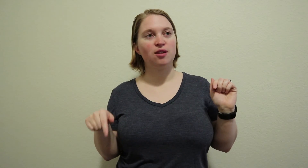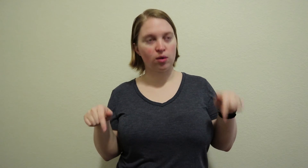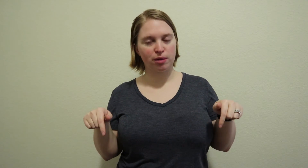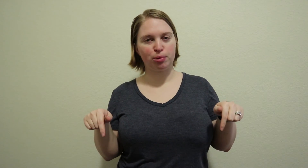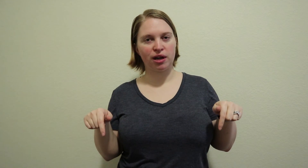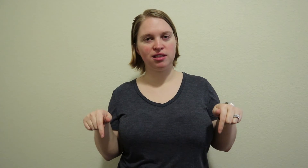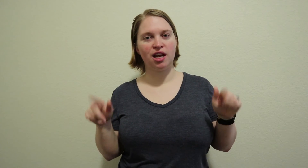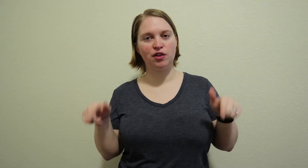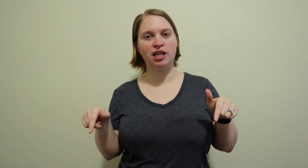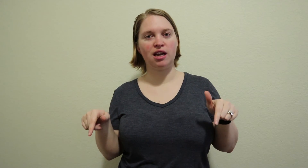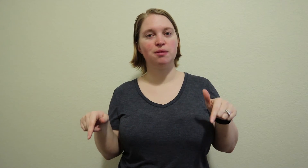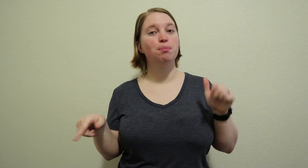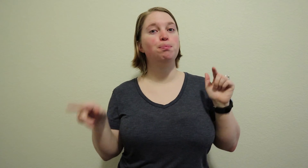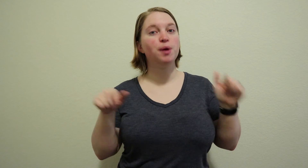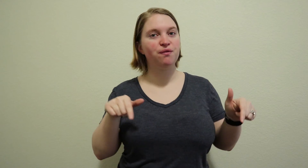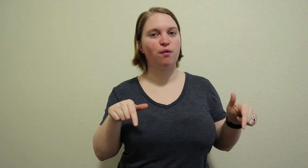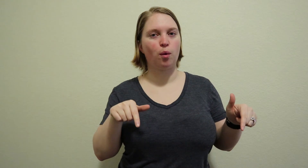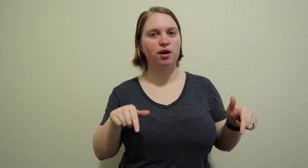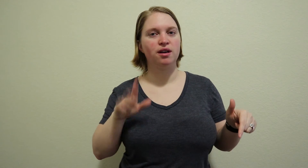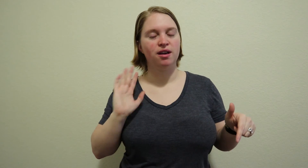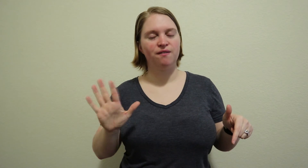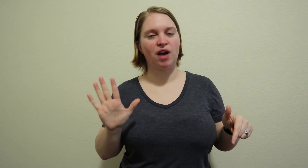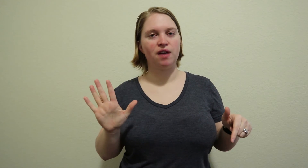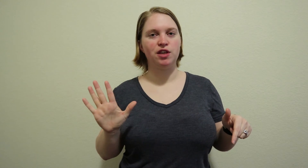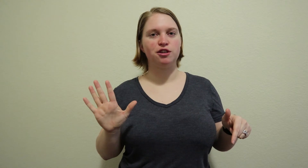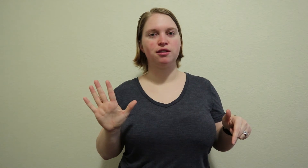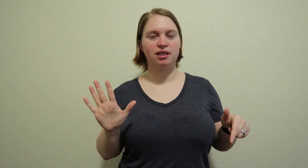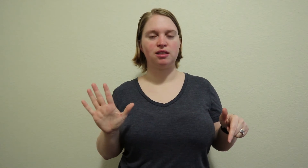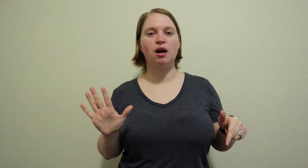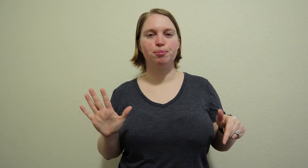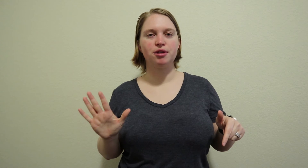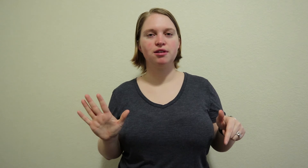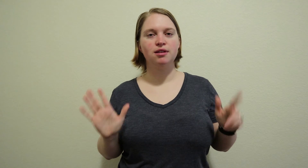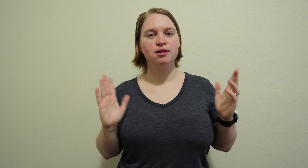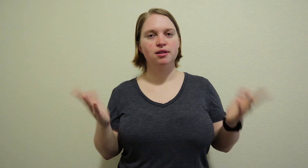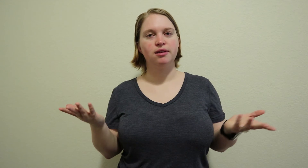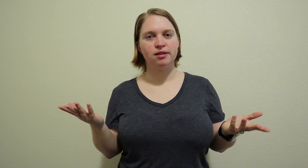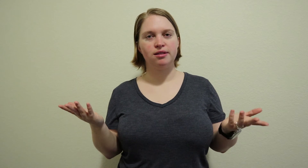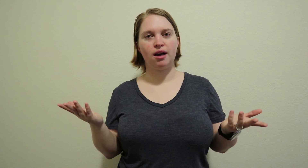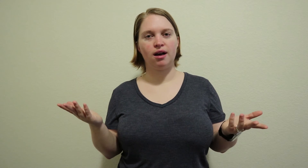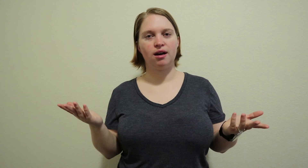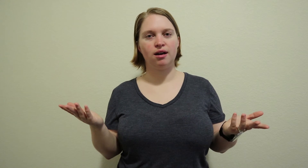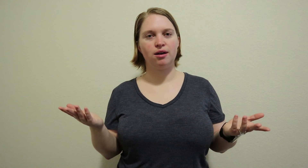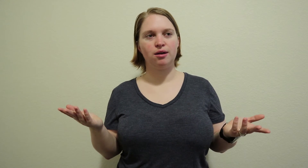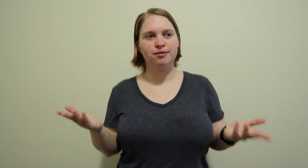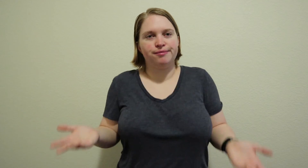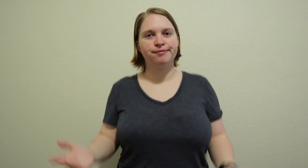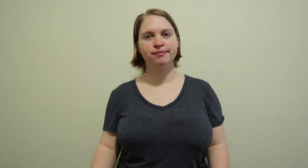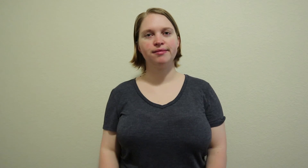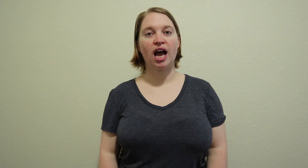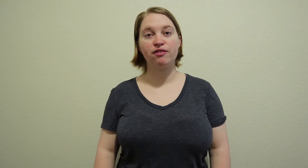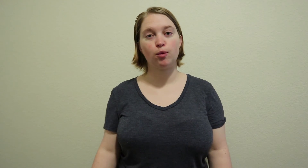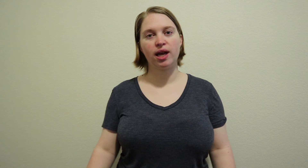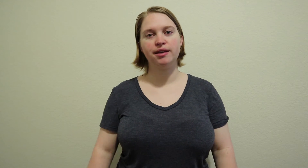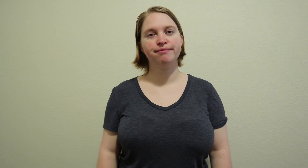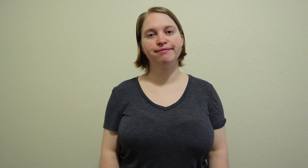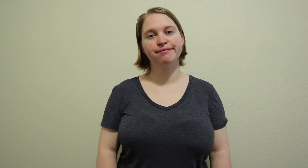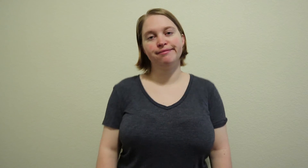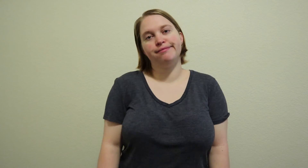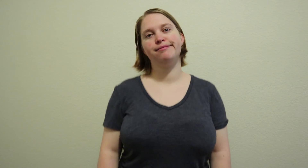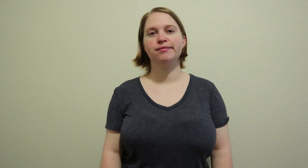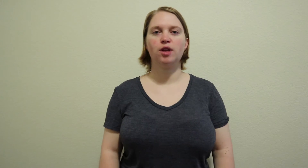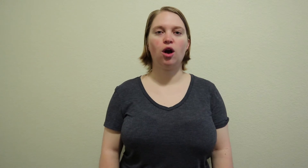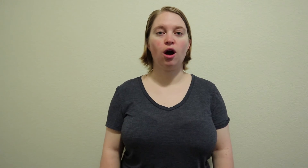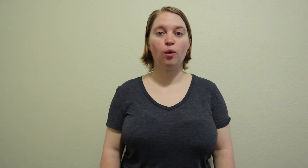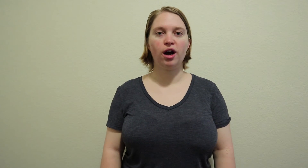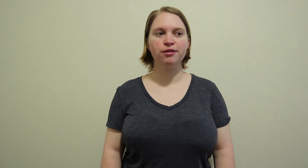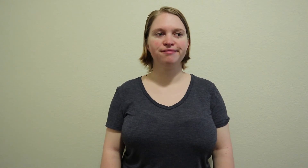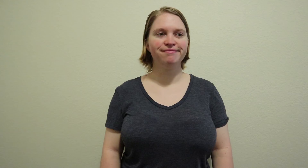Cochlear Implants if you get them before five year is up so I have to wait, oh well